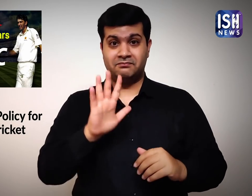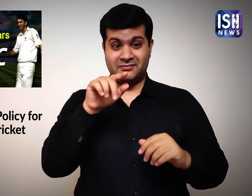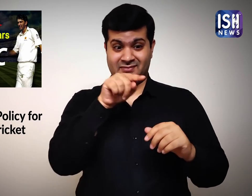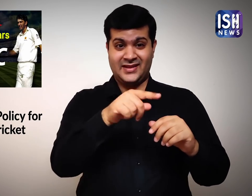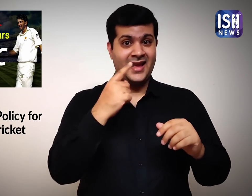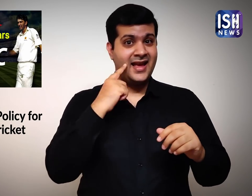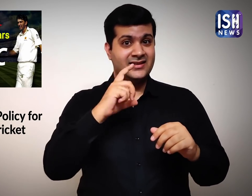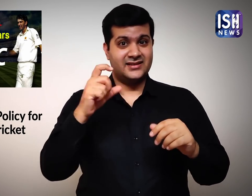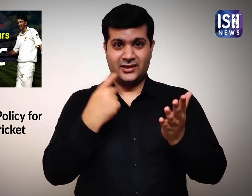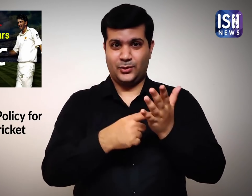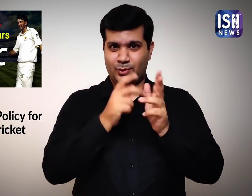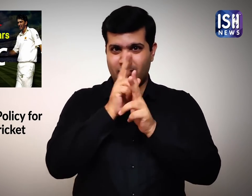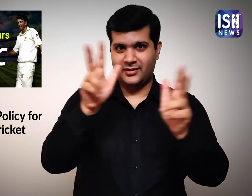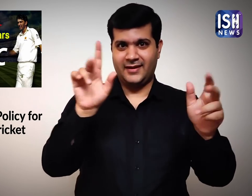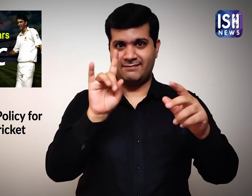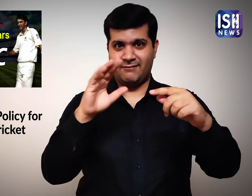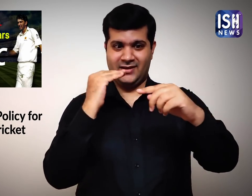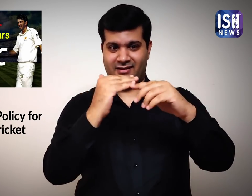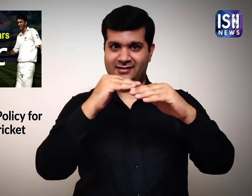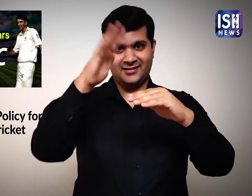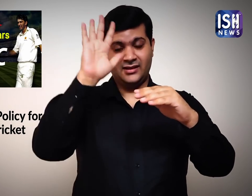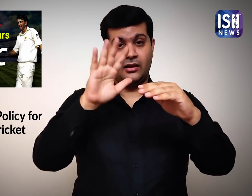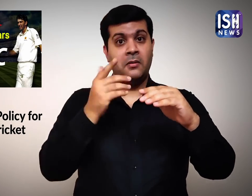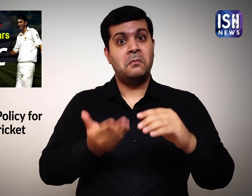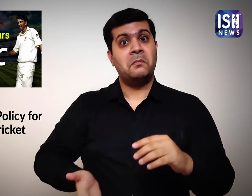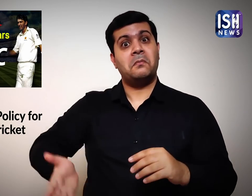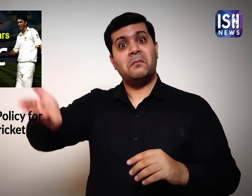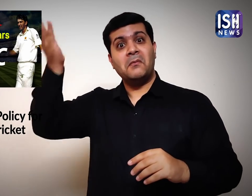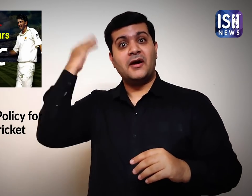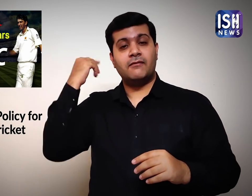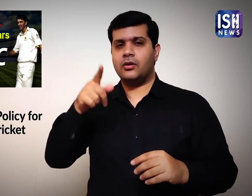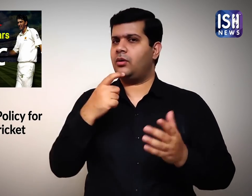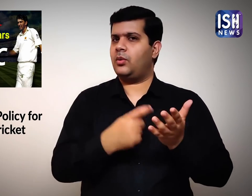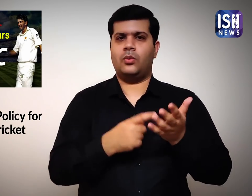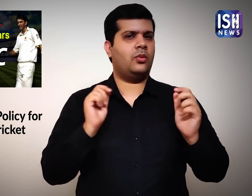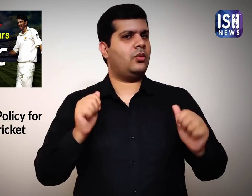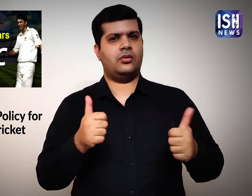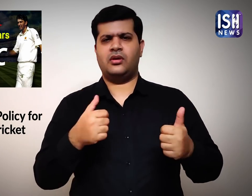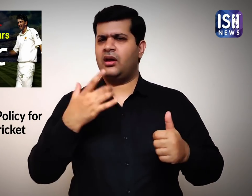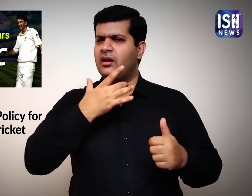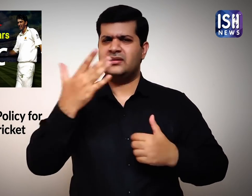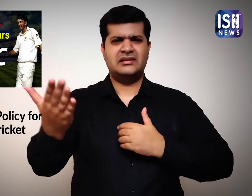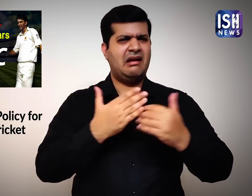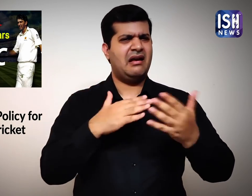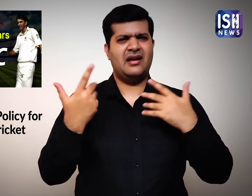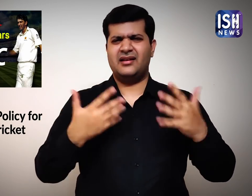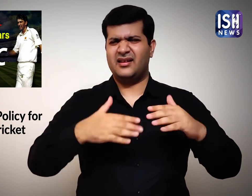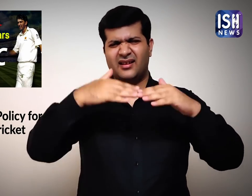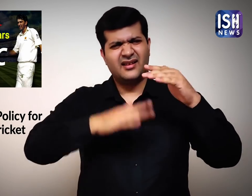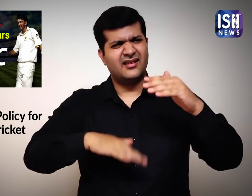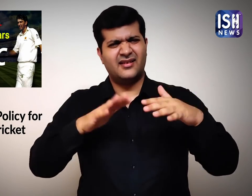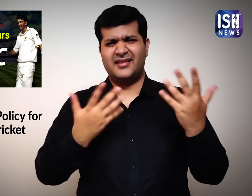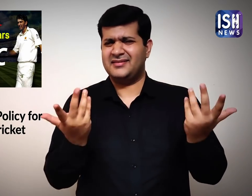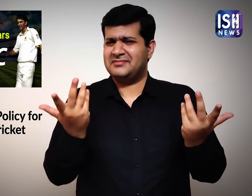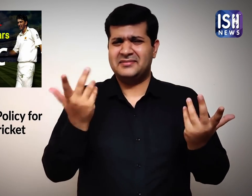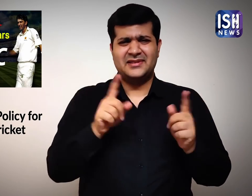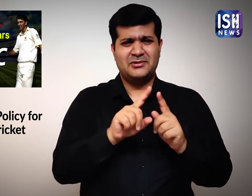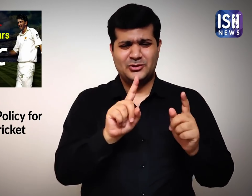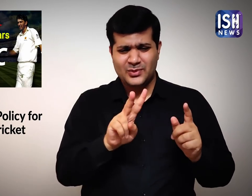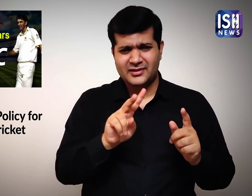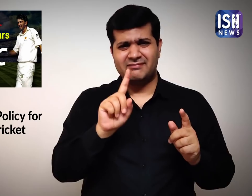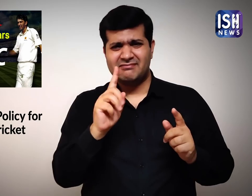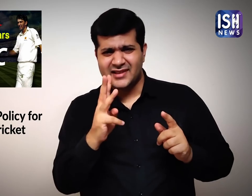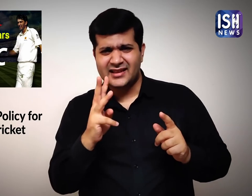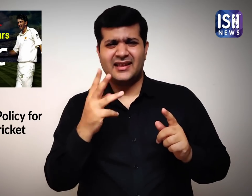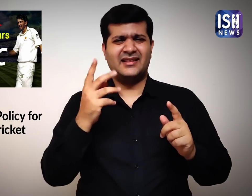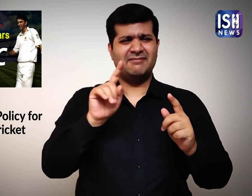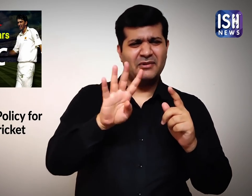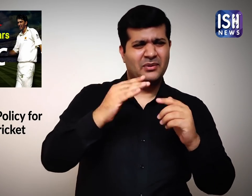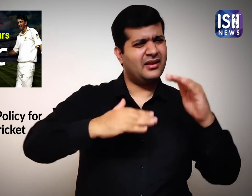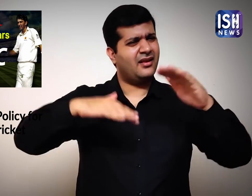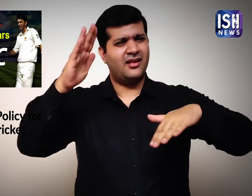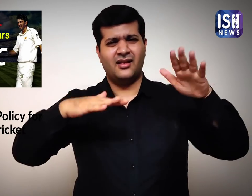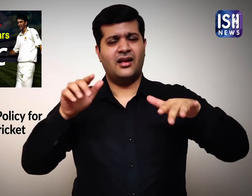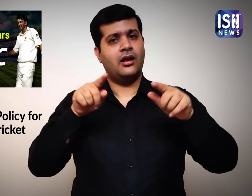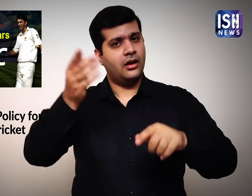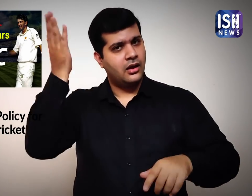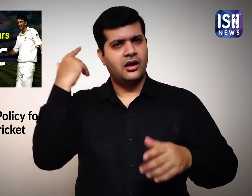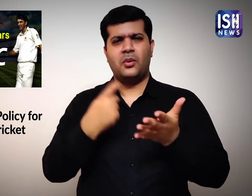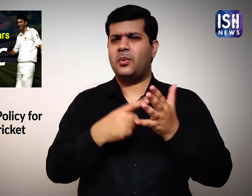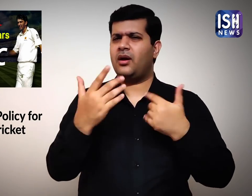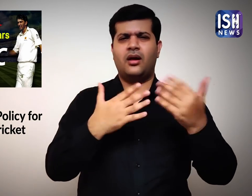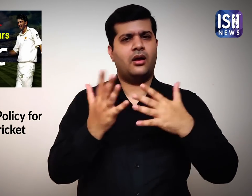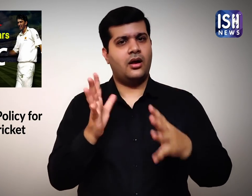Earlier there was no bar on the age of a cricketer to play any form of international cricket.